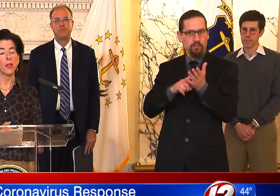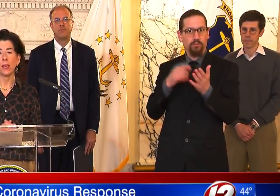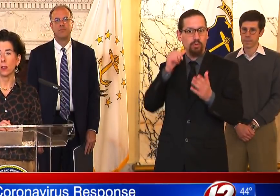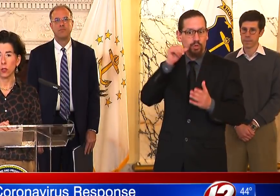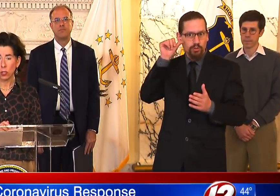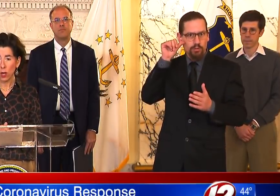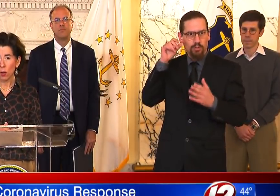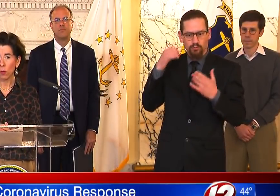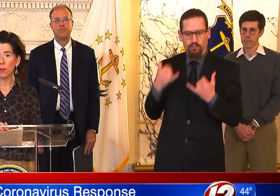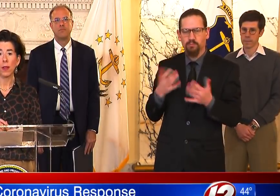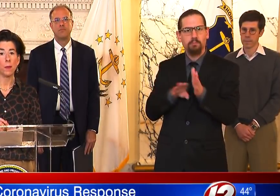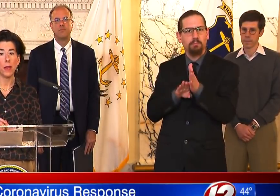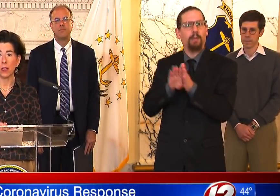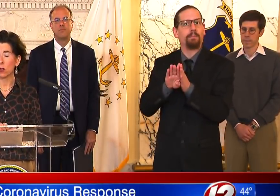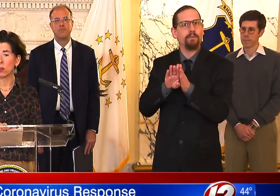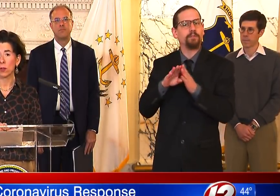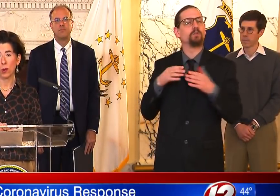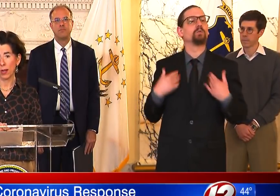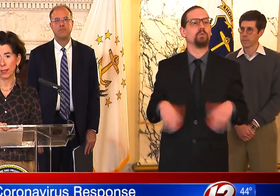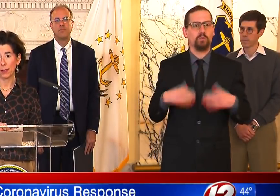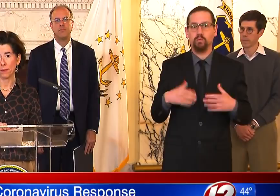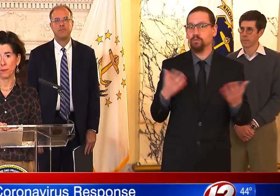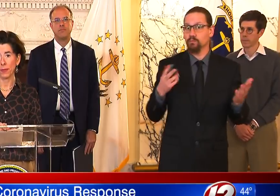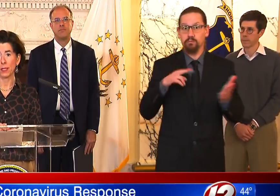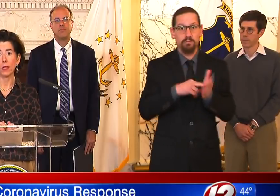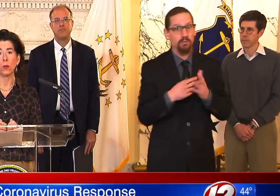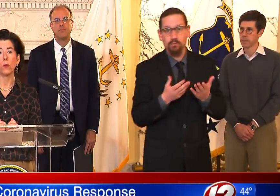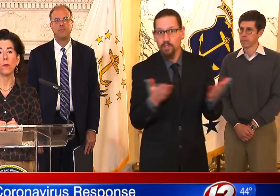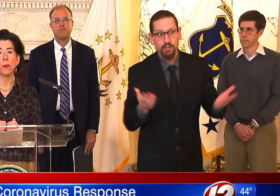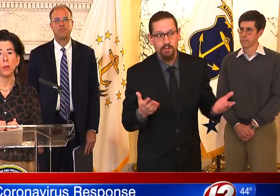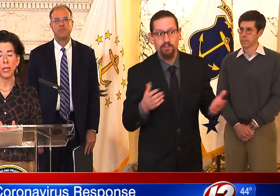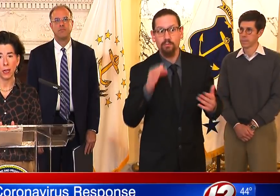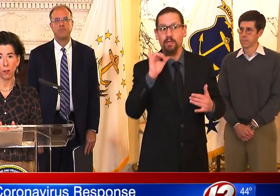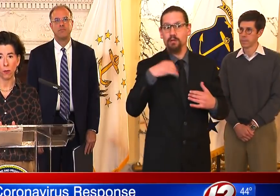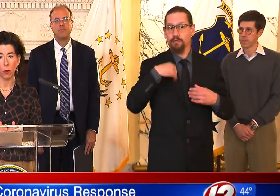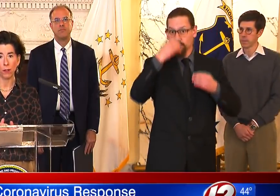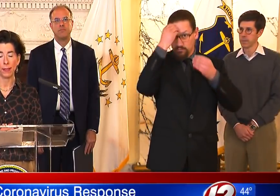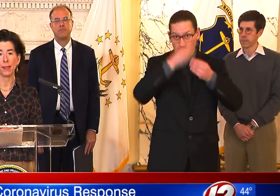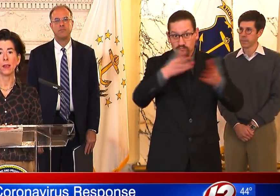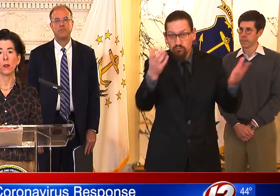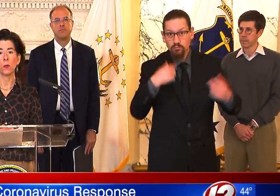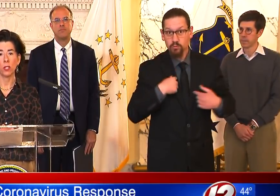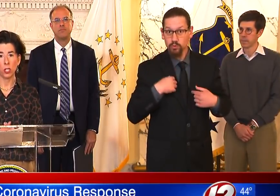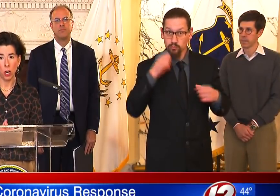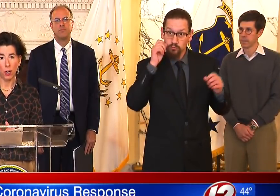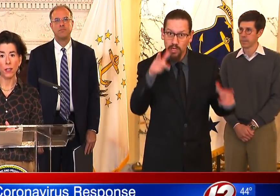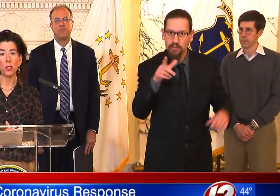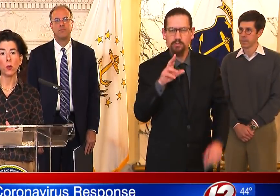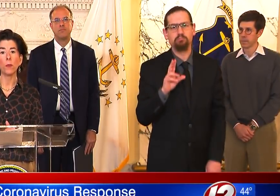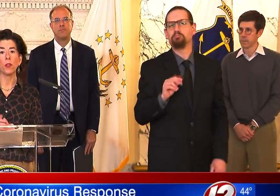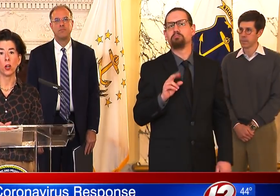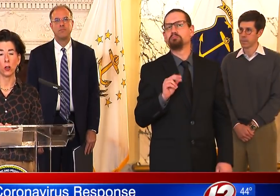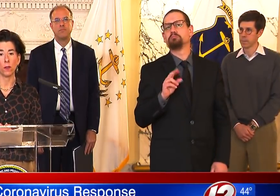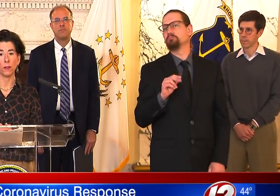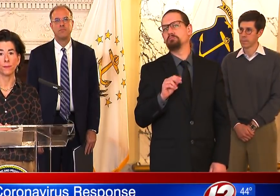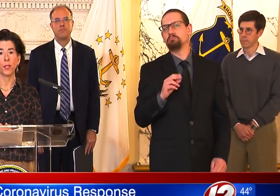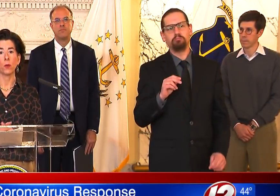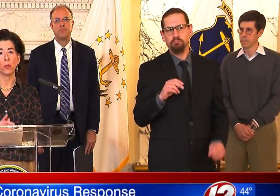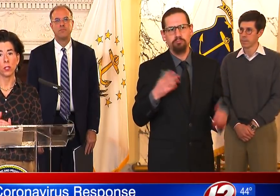IN THE NUMBER OF PEOPLE WE ARE SEEING IN THE HOSPITAL. WHAT SHOULD YOU TAKE AWAY FROM THAT? YOU SHOULD KNOW, I AM NOT